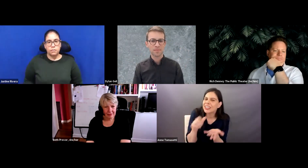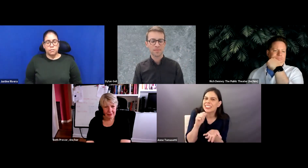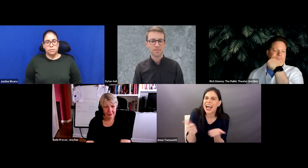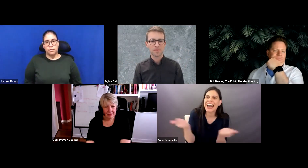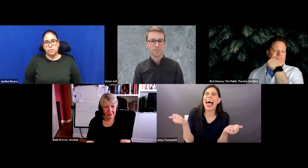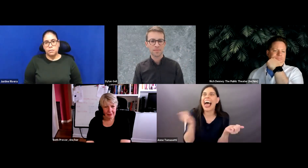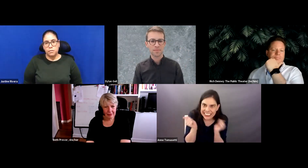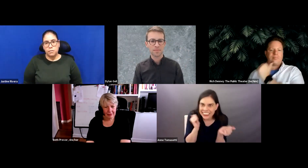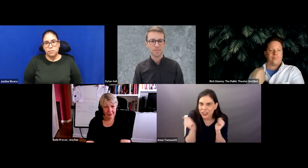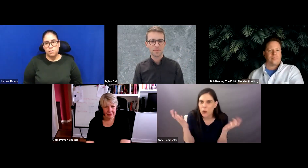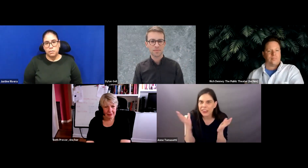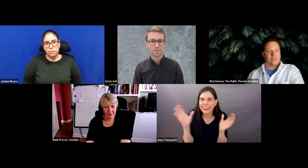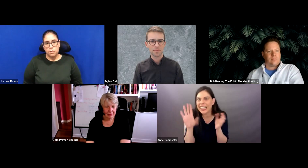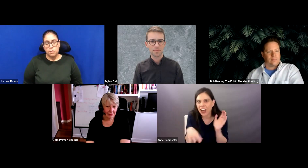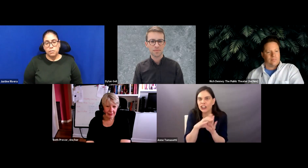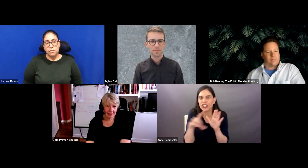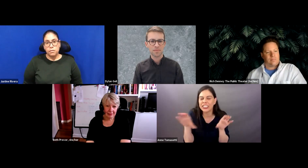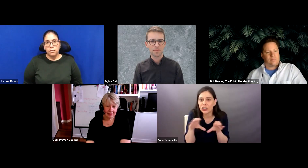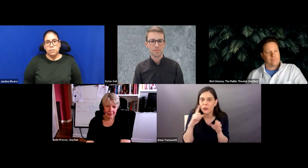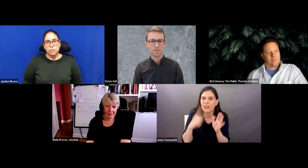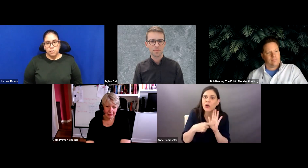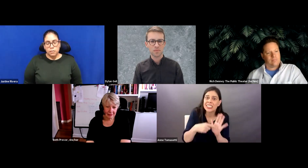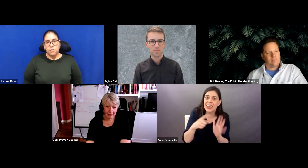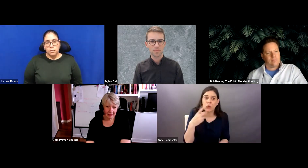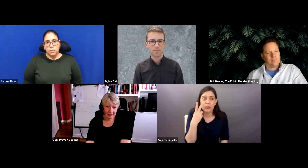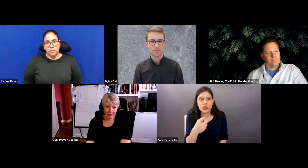information of what the character is doing. You're not